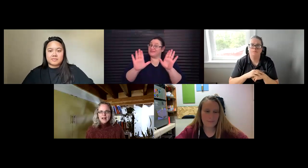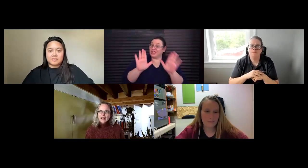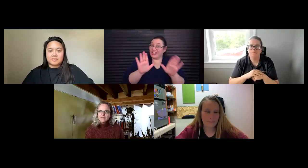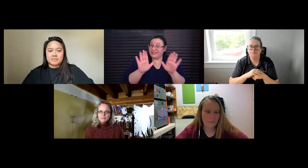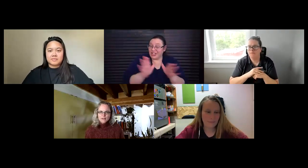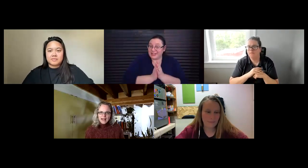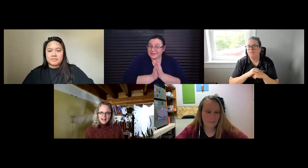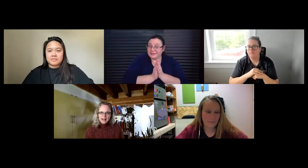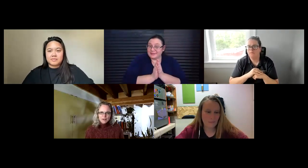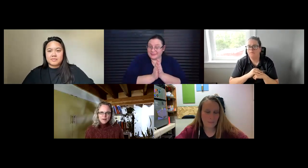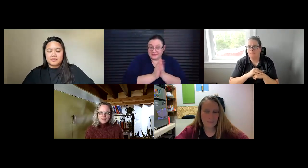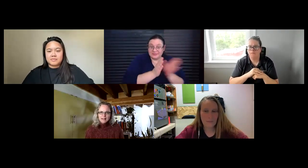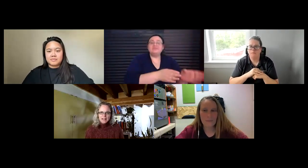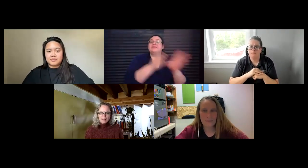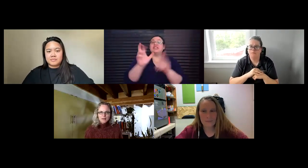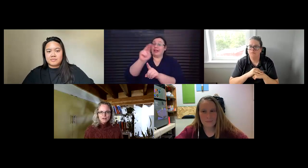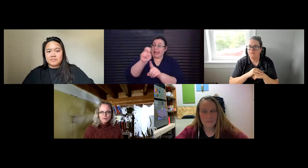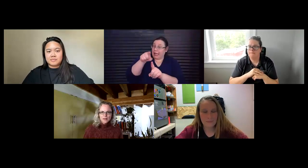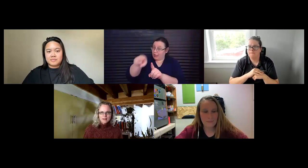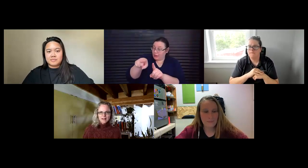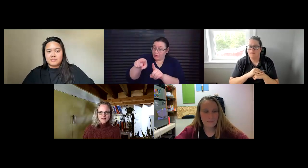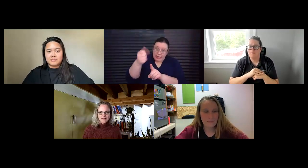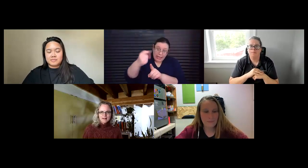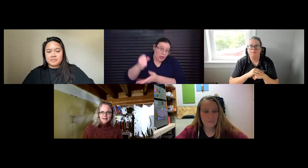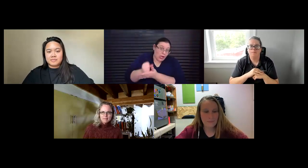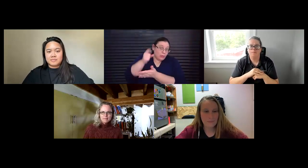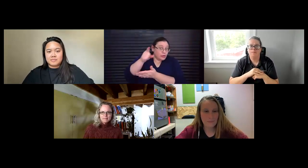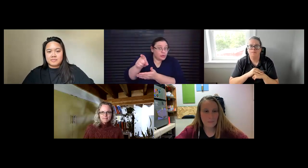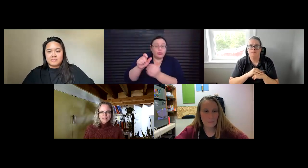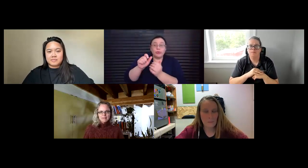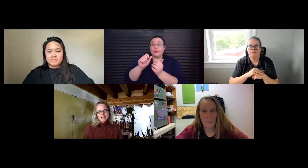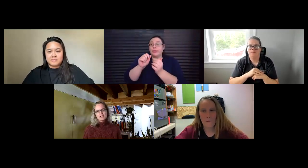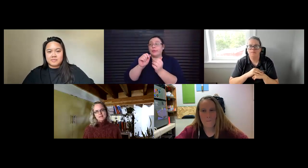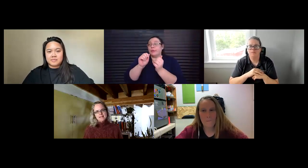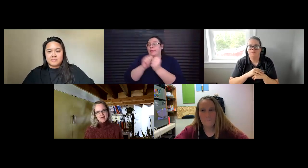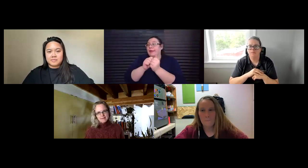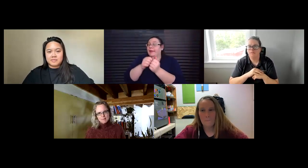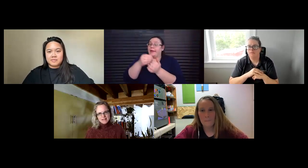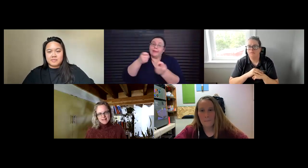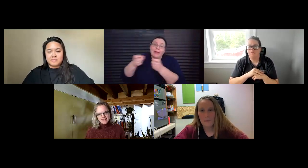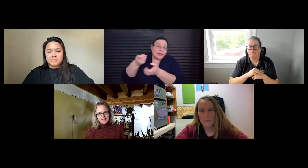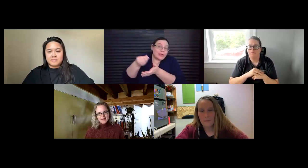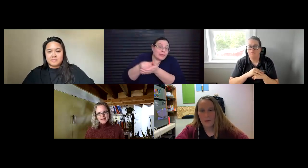Renee, have you had anybody helping you with the money management side of the business?